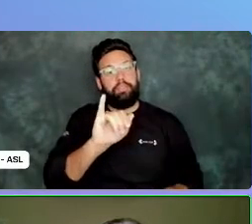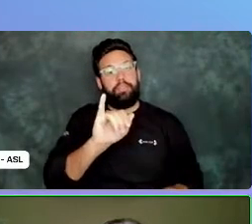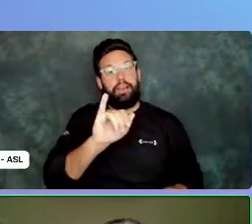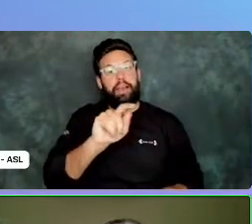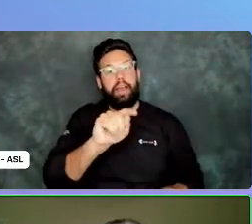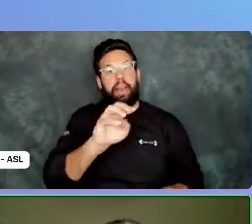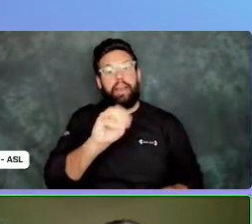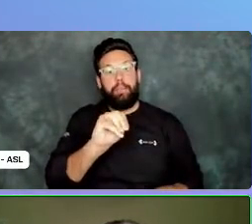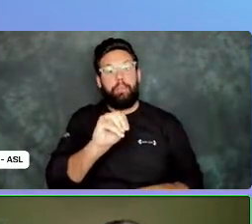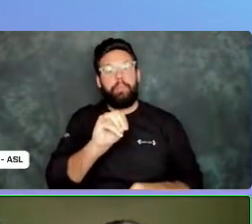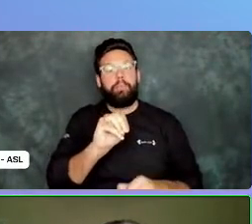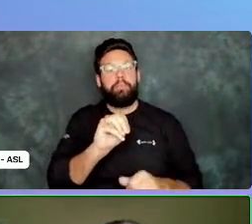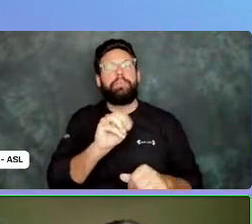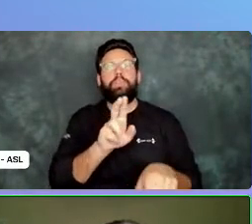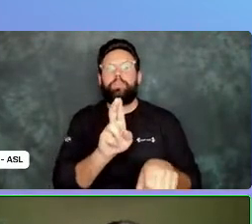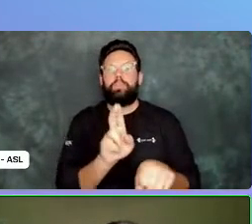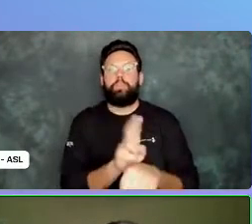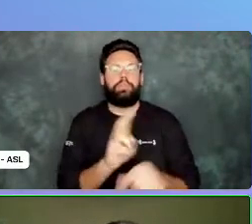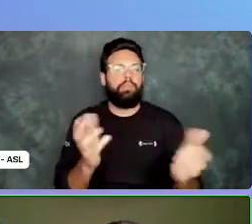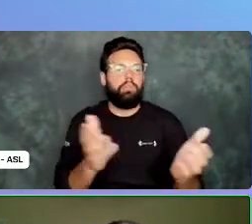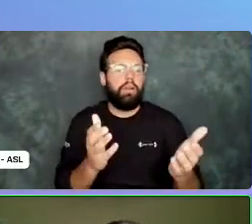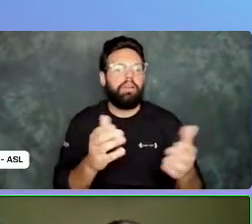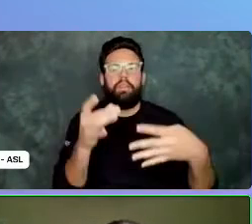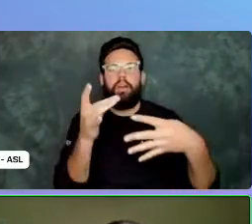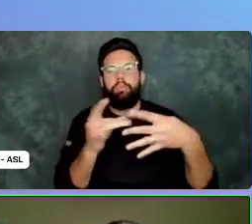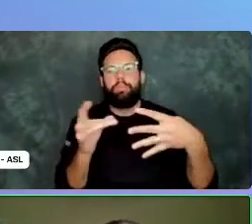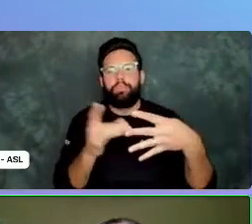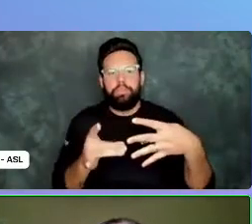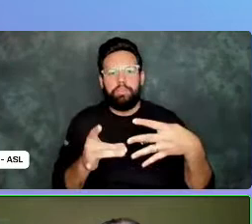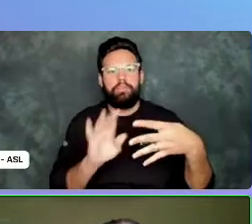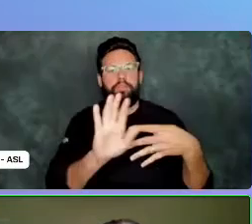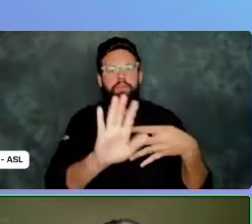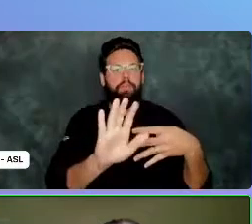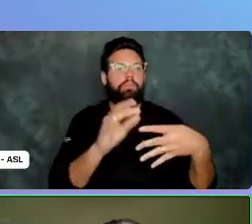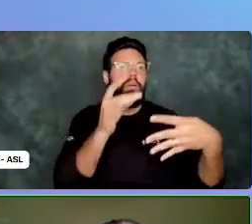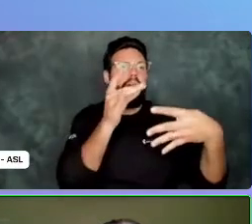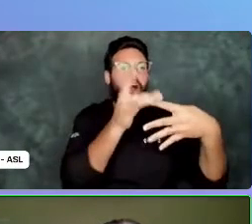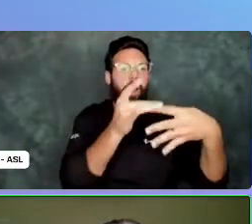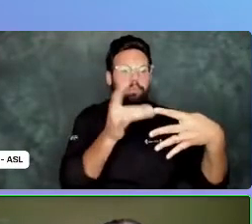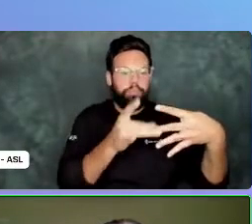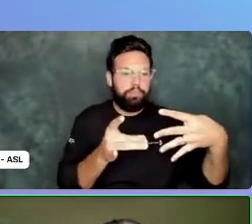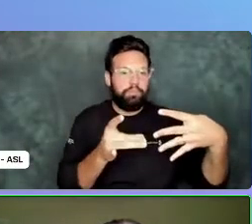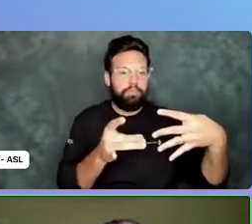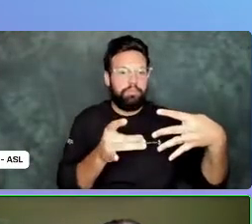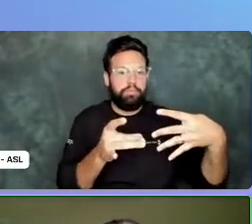Each of the in your select list list are created using